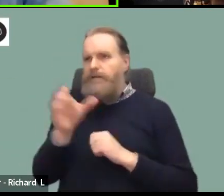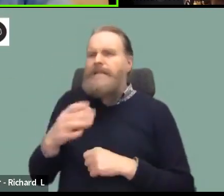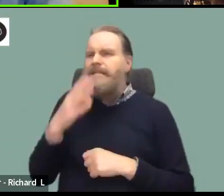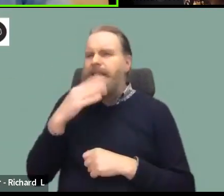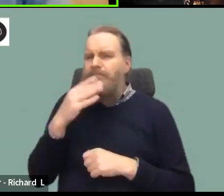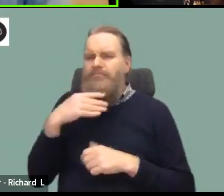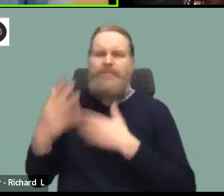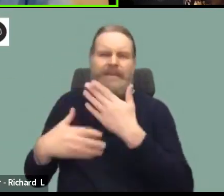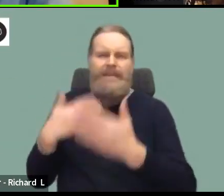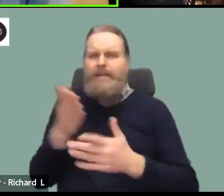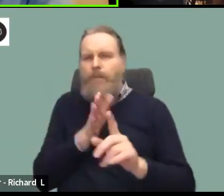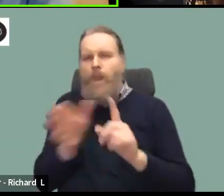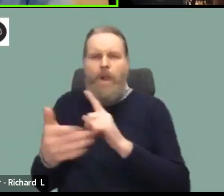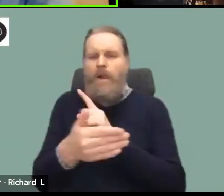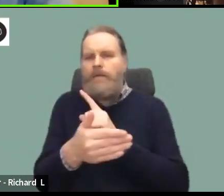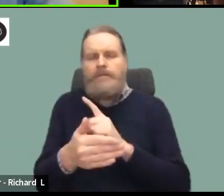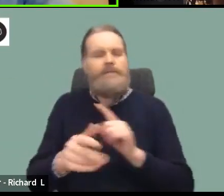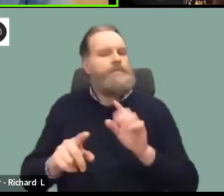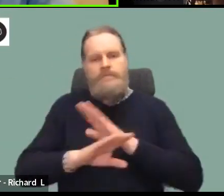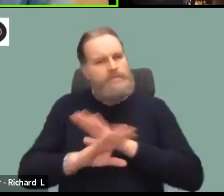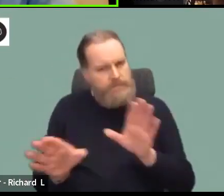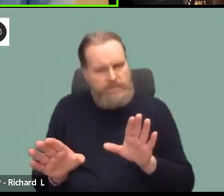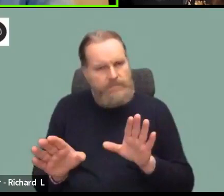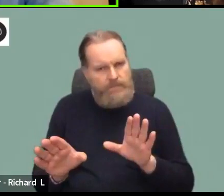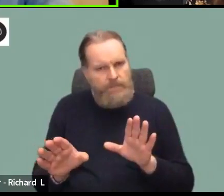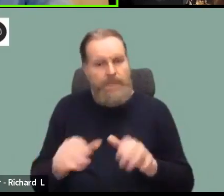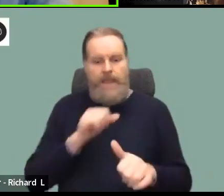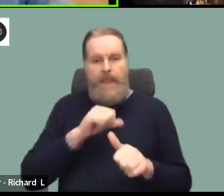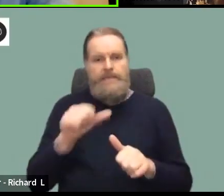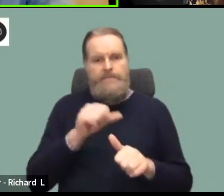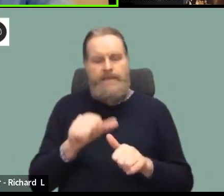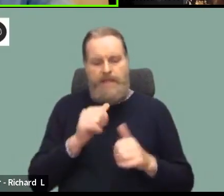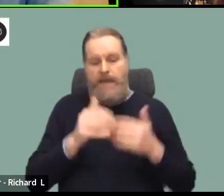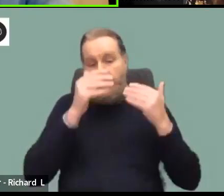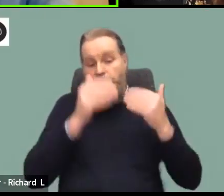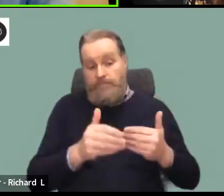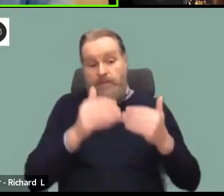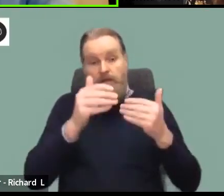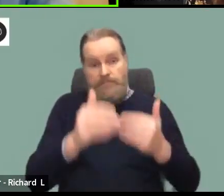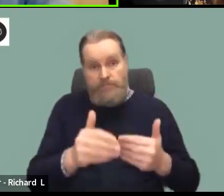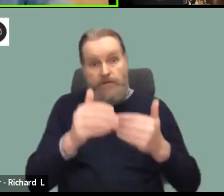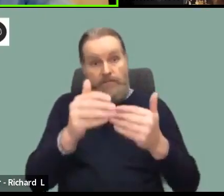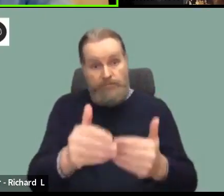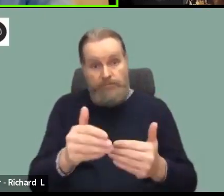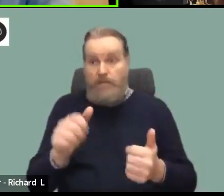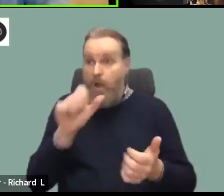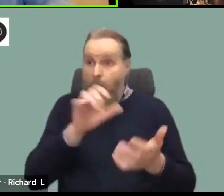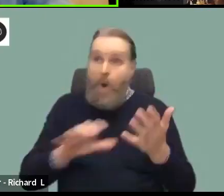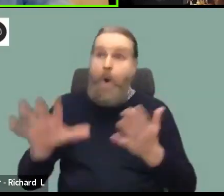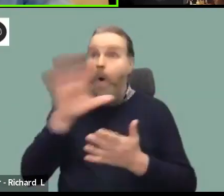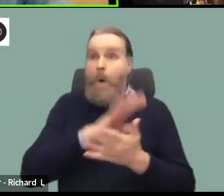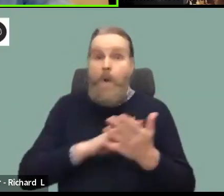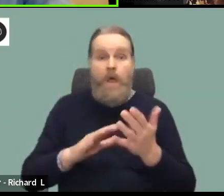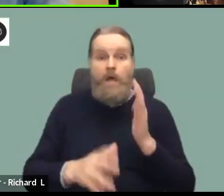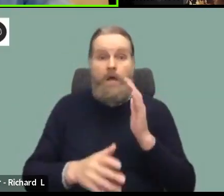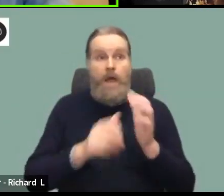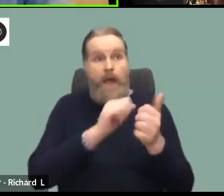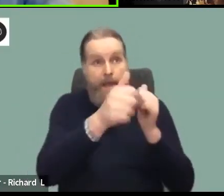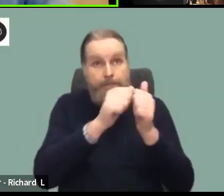involve all parts of the Union in a program. officer of sustained targeted action of sustained targeted action, and every single employee balloted has been asked to